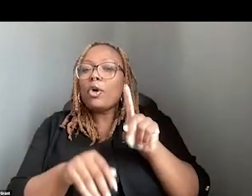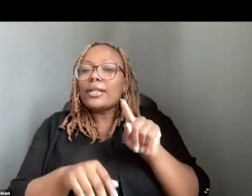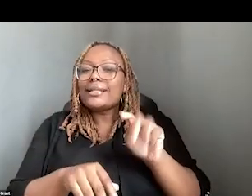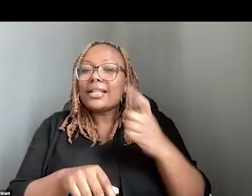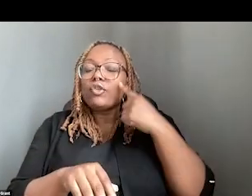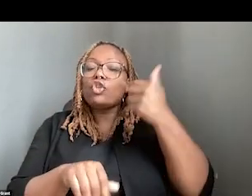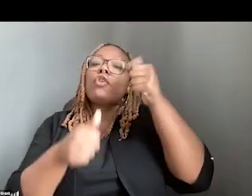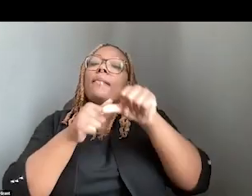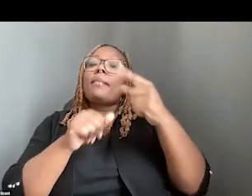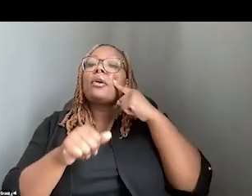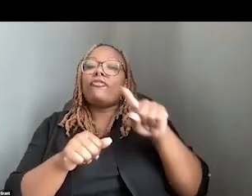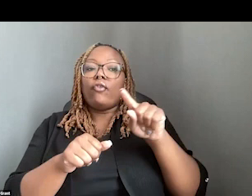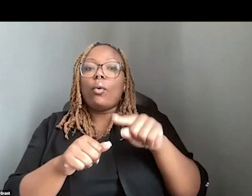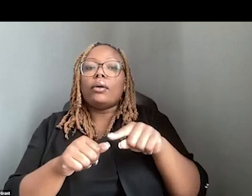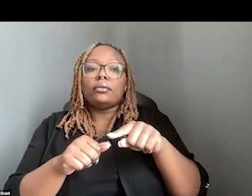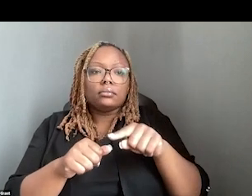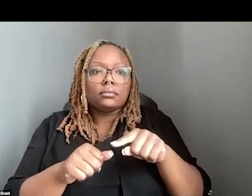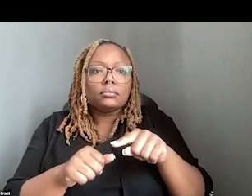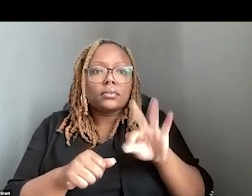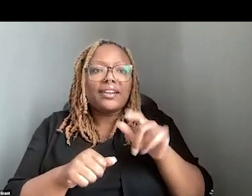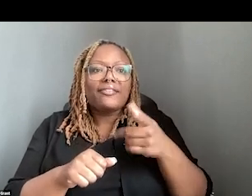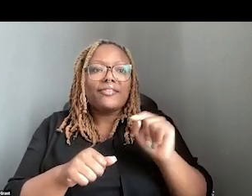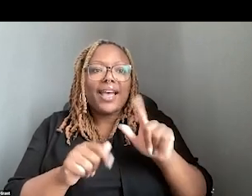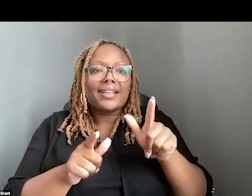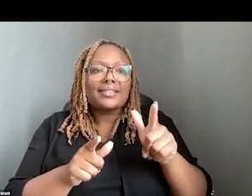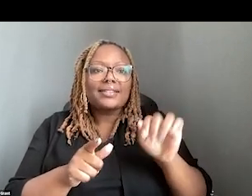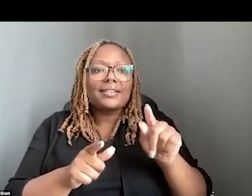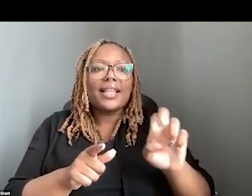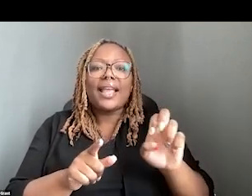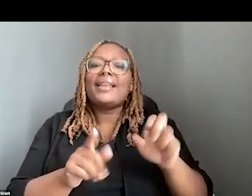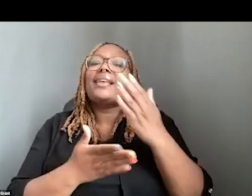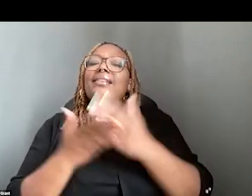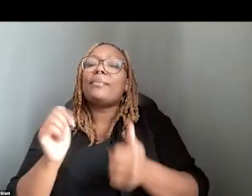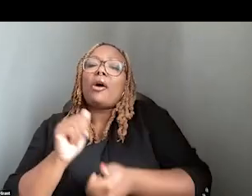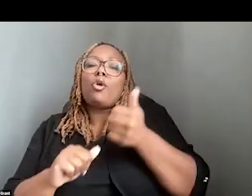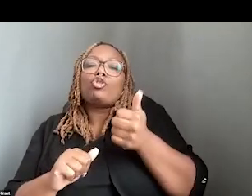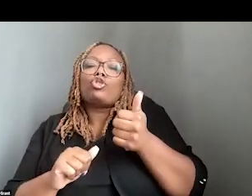for the FastLane decommissioning, and some of our most recent Research.gov enhancements.